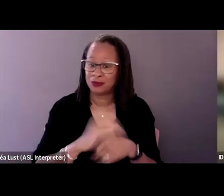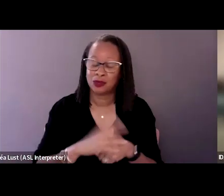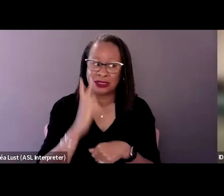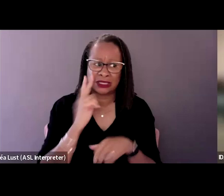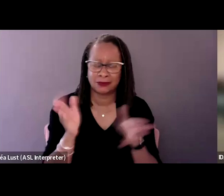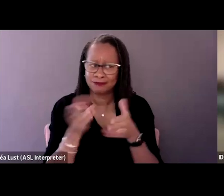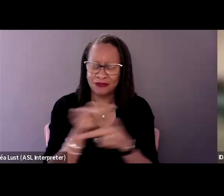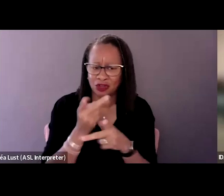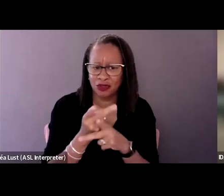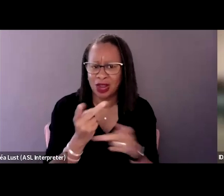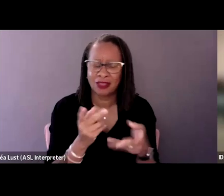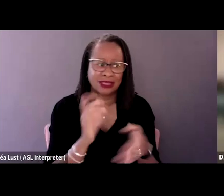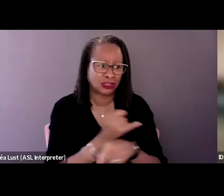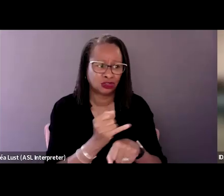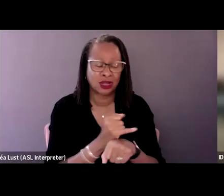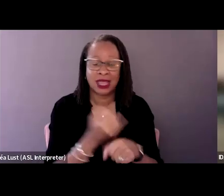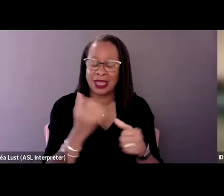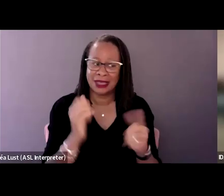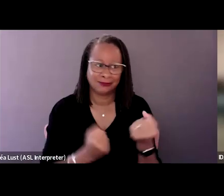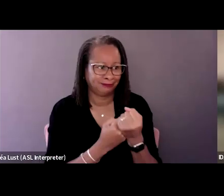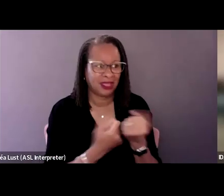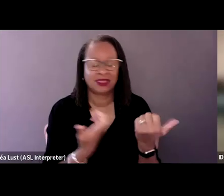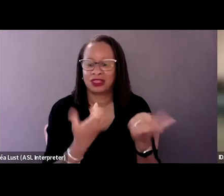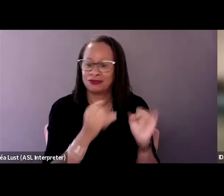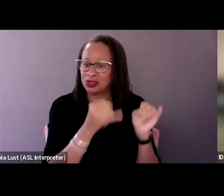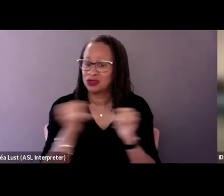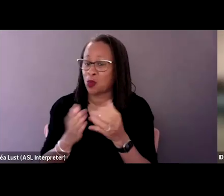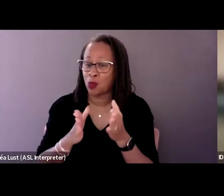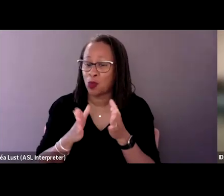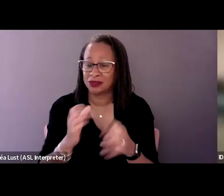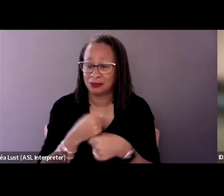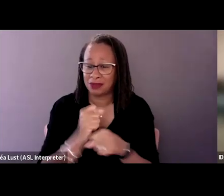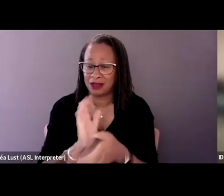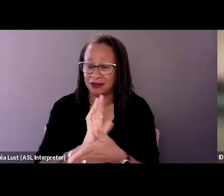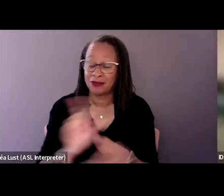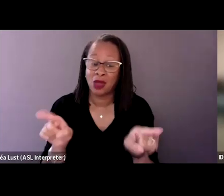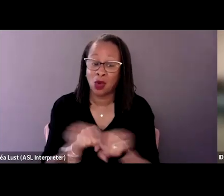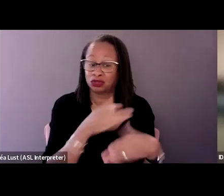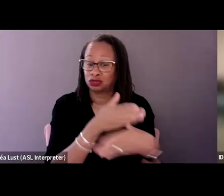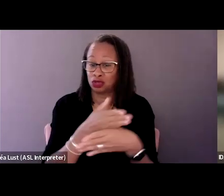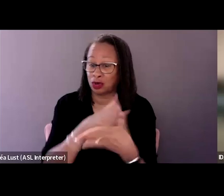and champion their individual ways of making films, but we have also shared learnings and supported each other